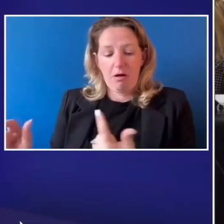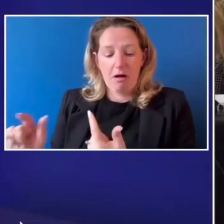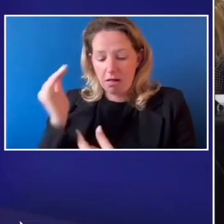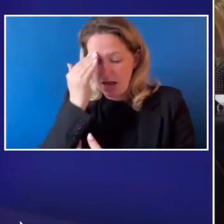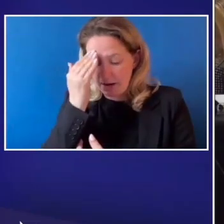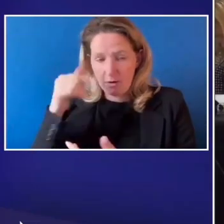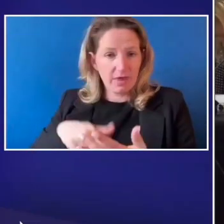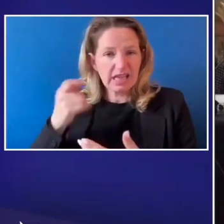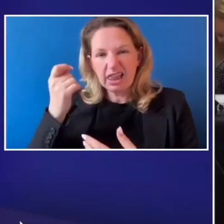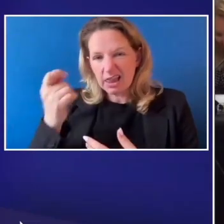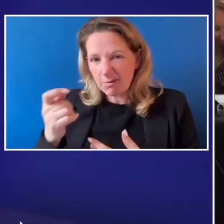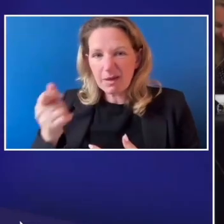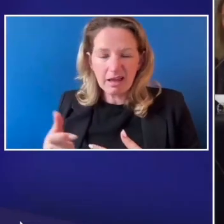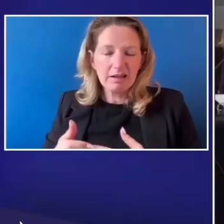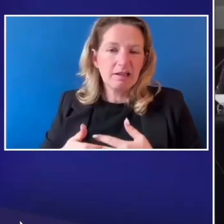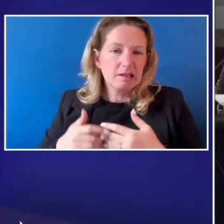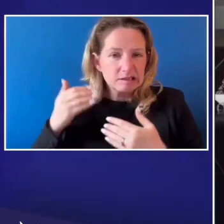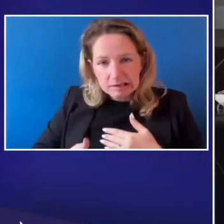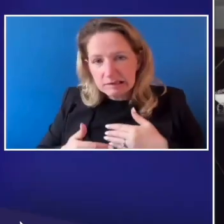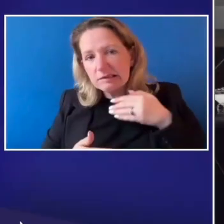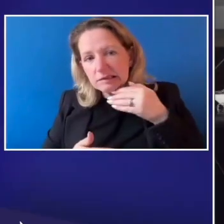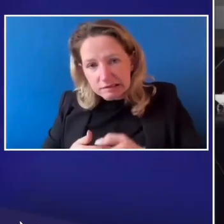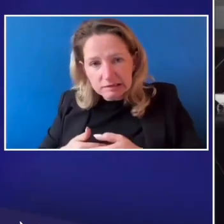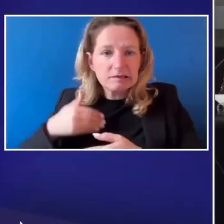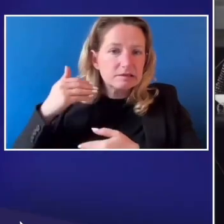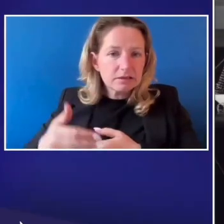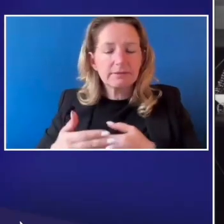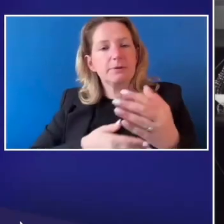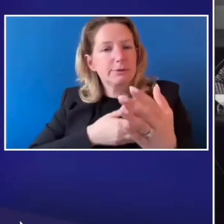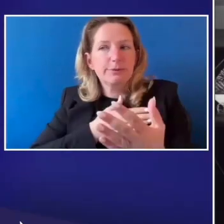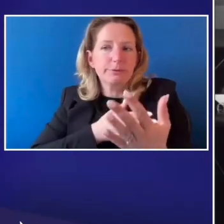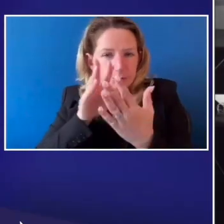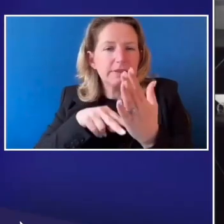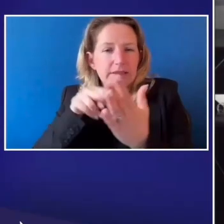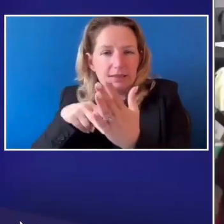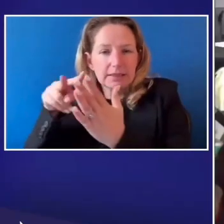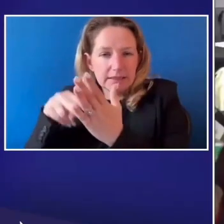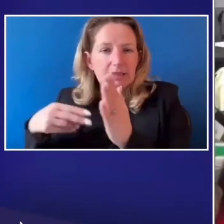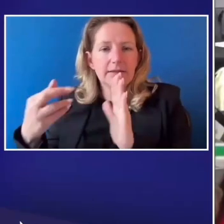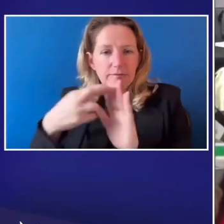You know, sloth through the through the regs, but I think, um, you know, identifying these issues early